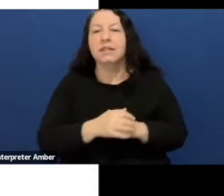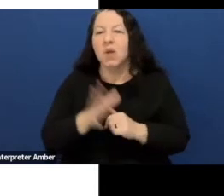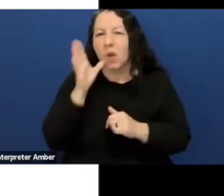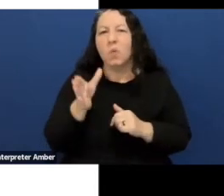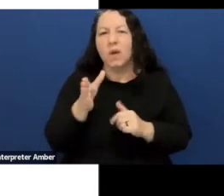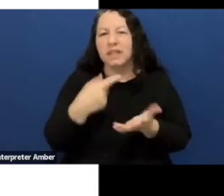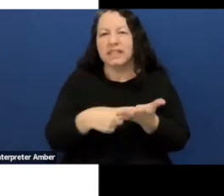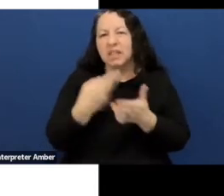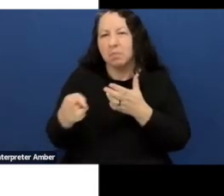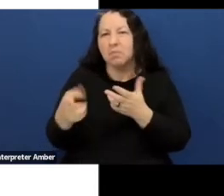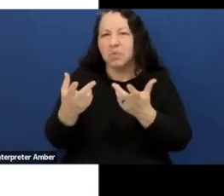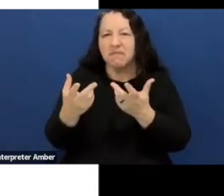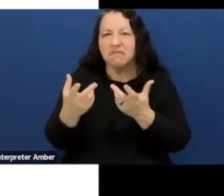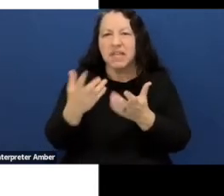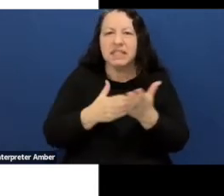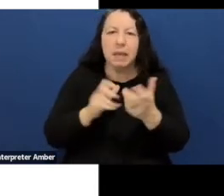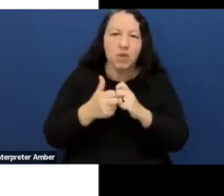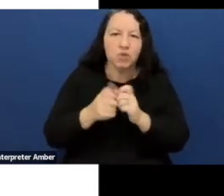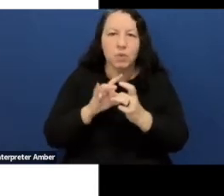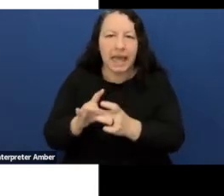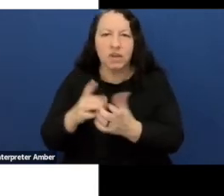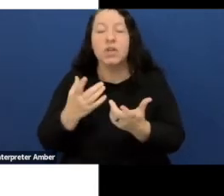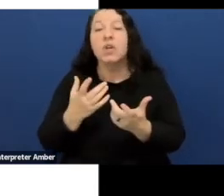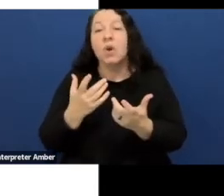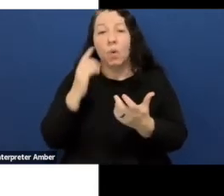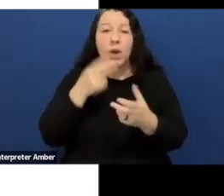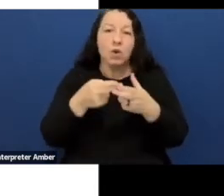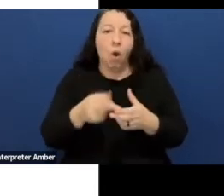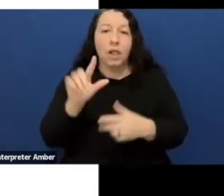descriptions of Long COVID. But I'm just going to briefly describe it and then talk about